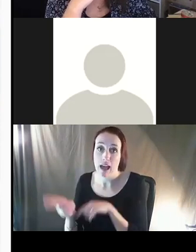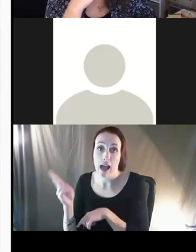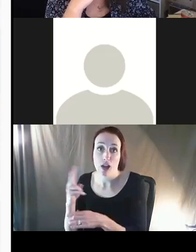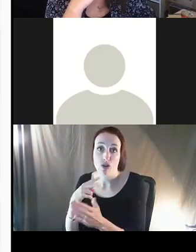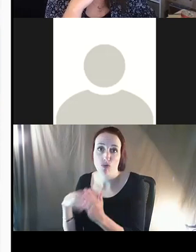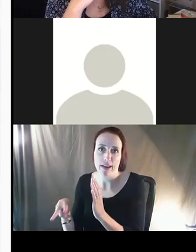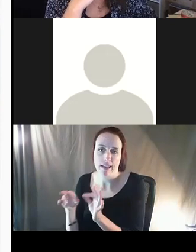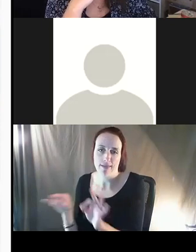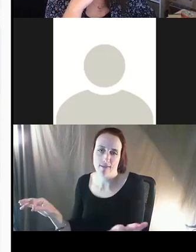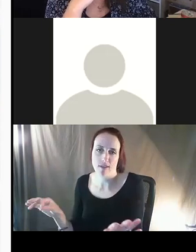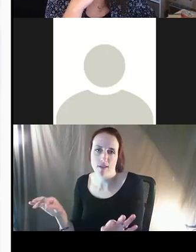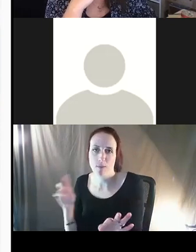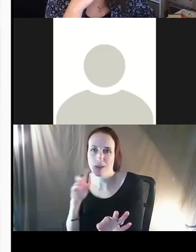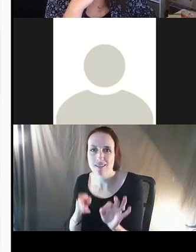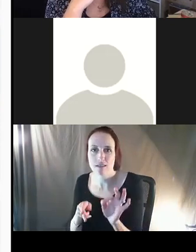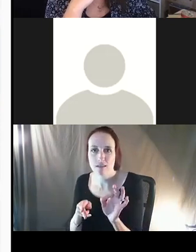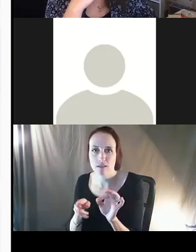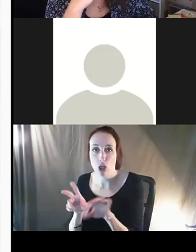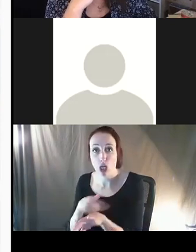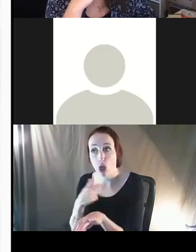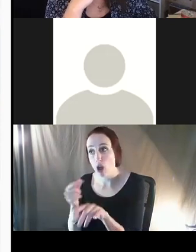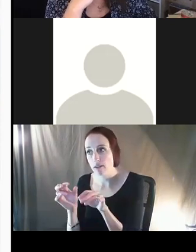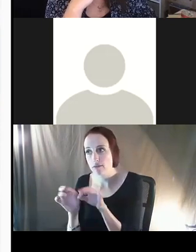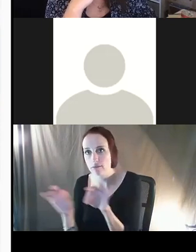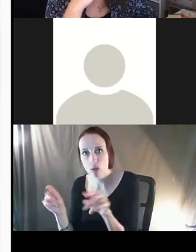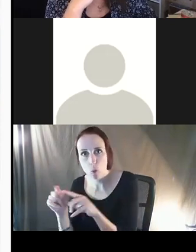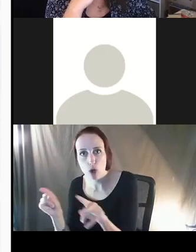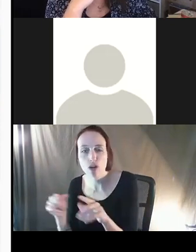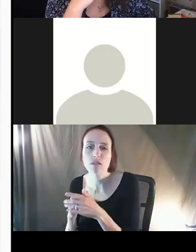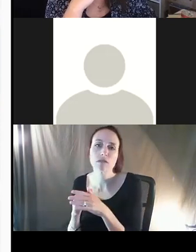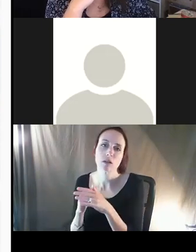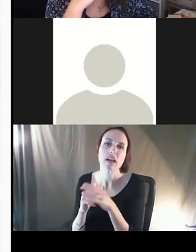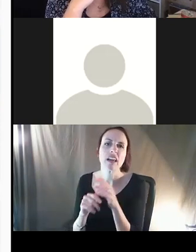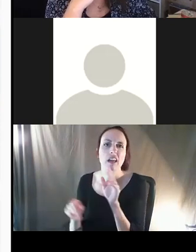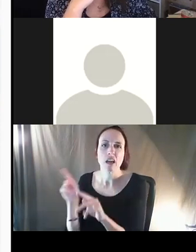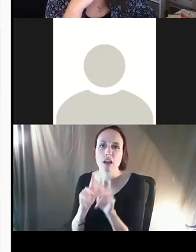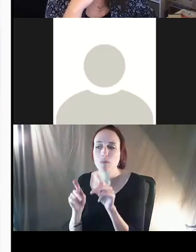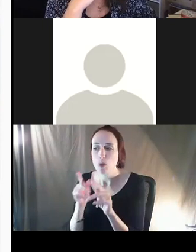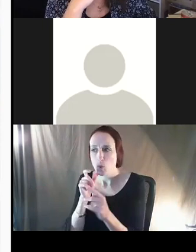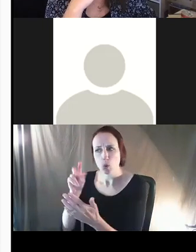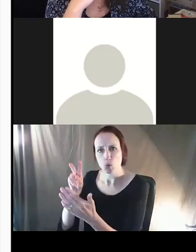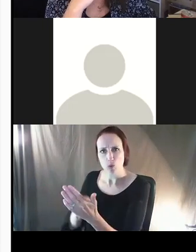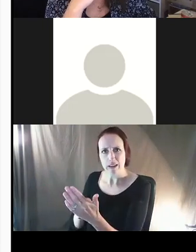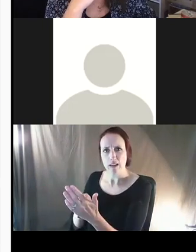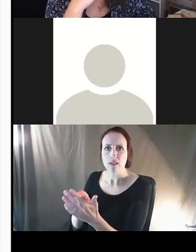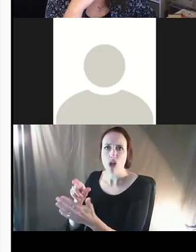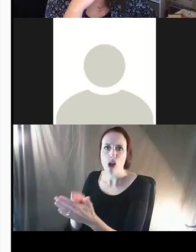It's artificial in that the people who read that article may be more familiar with that terminology.